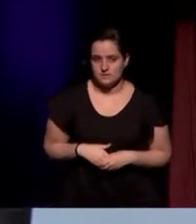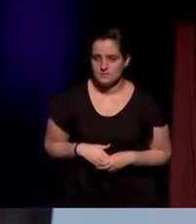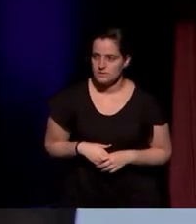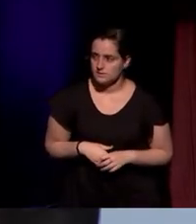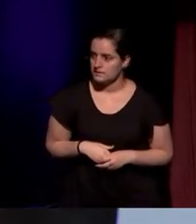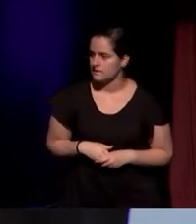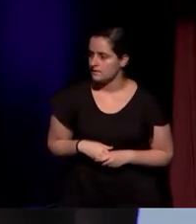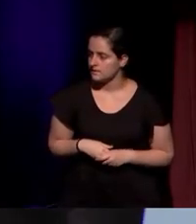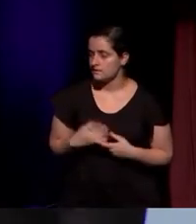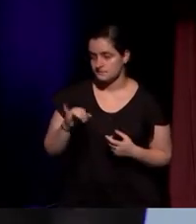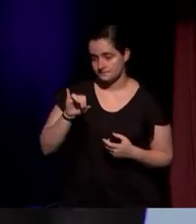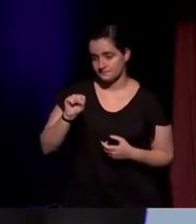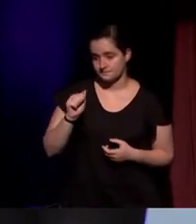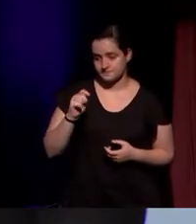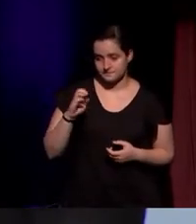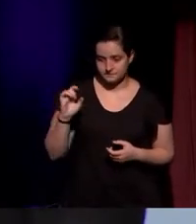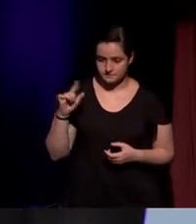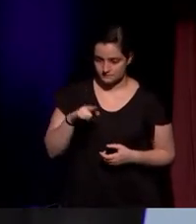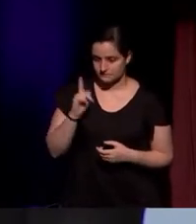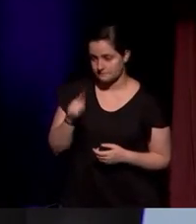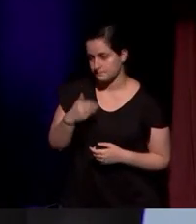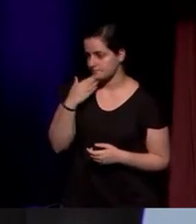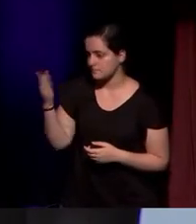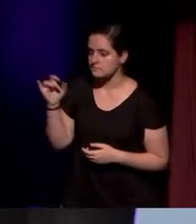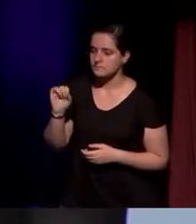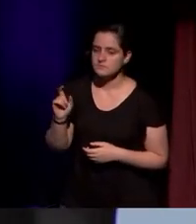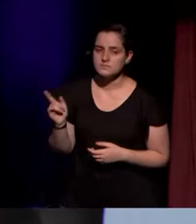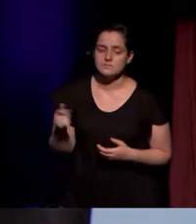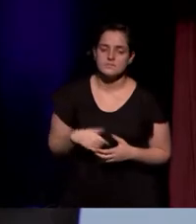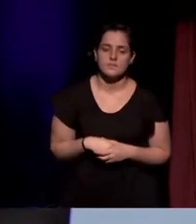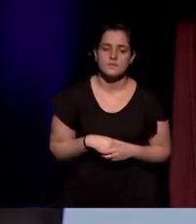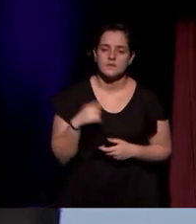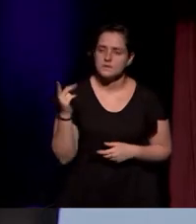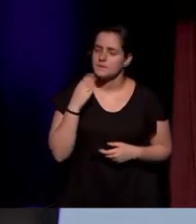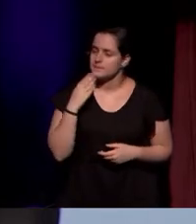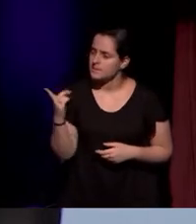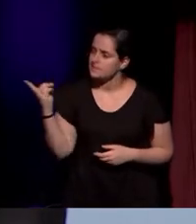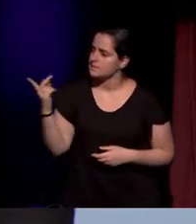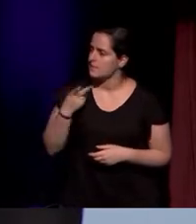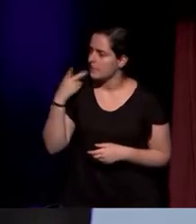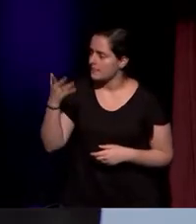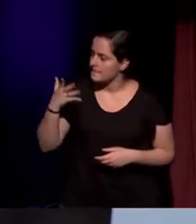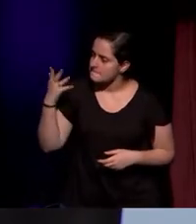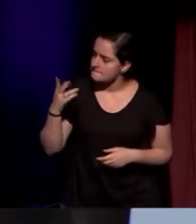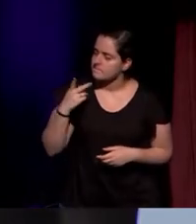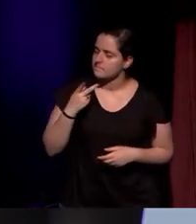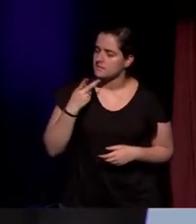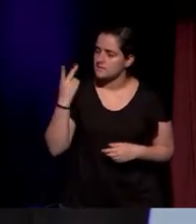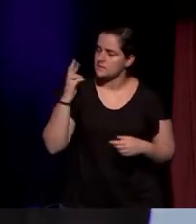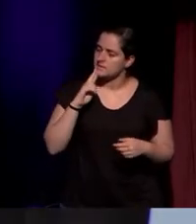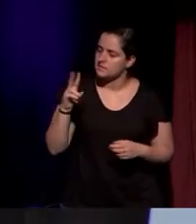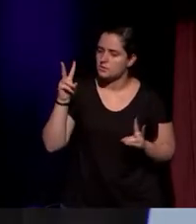Isabel is asking Isabel, is asking you to talk about Frelimo now,